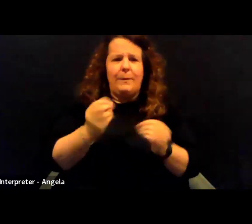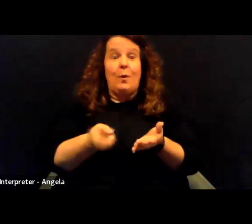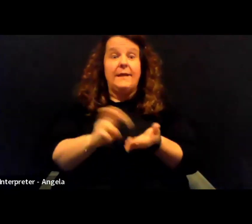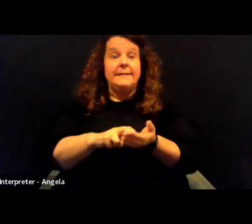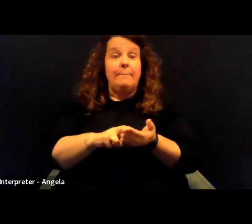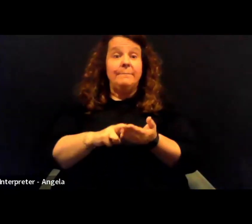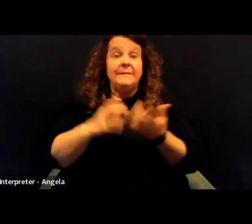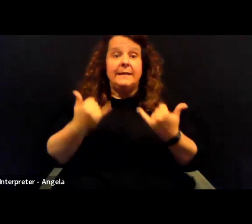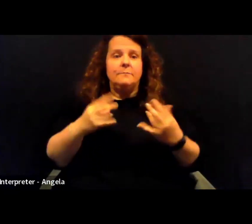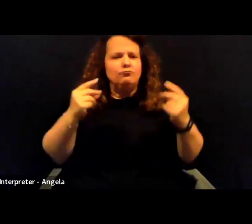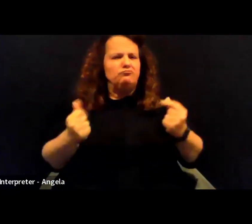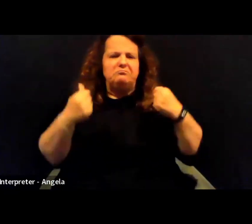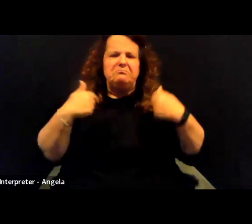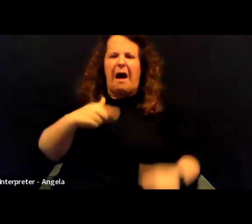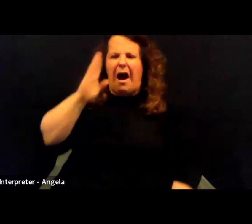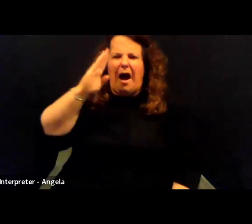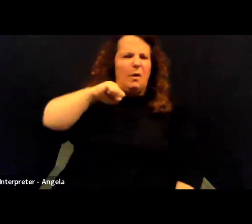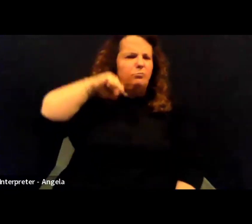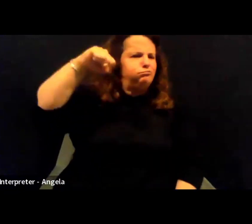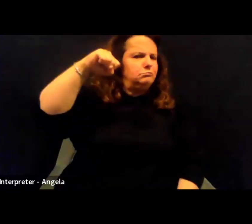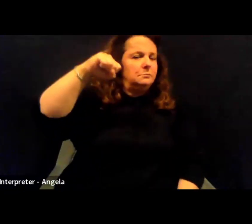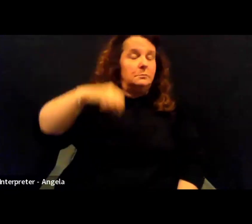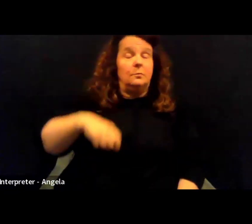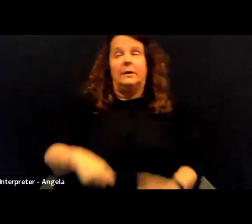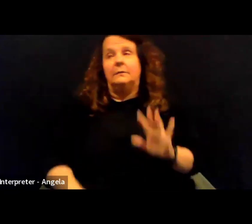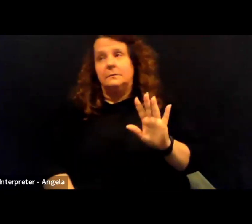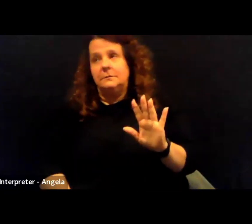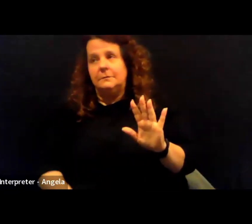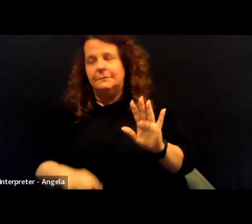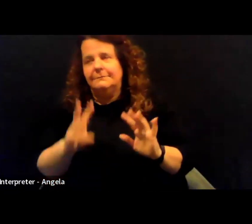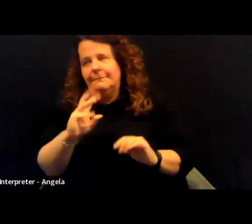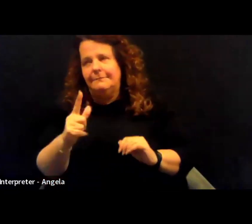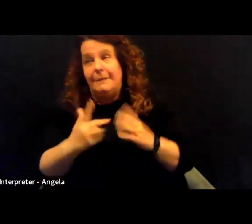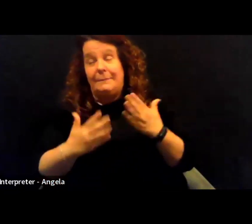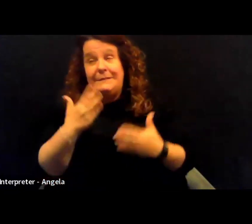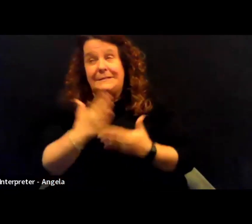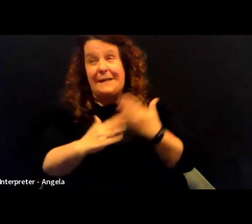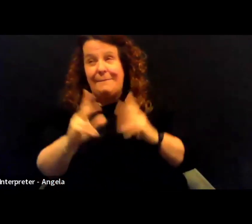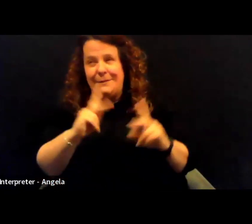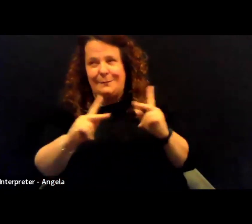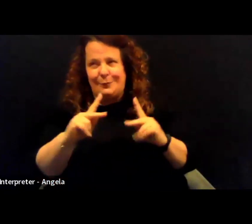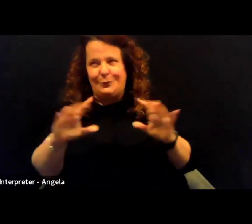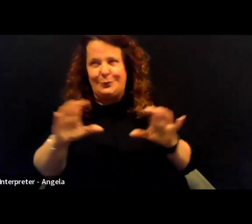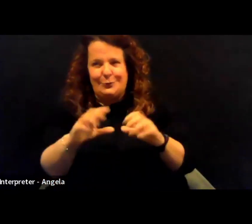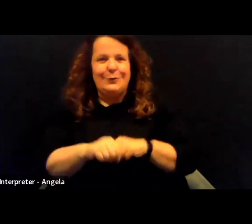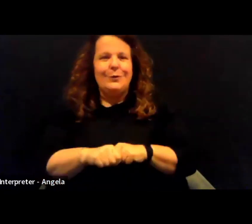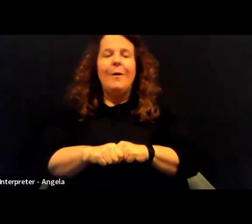actively says, I'm going to resist. Well, maybe some people do, but not not around learning. Right.